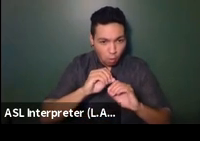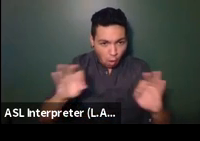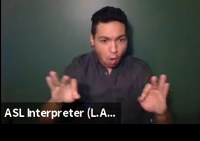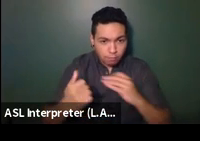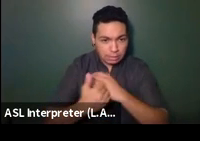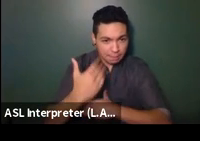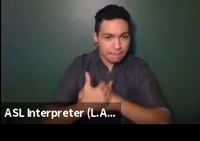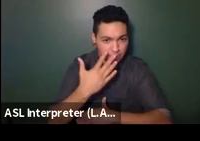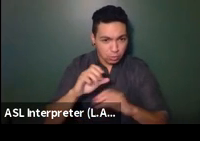Let's see.